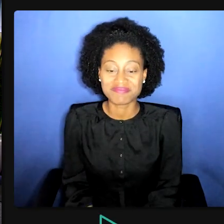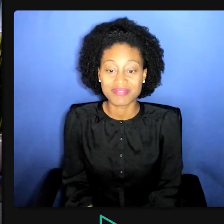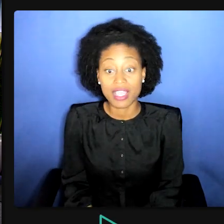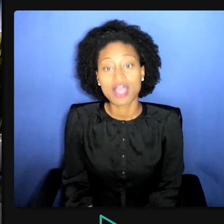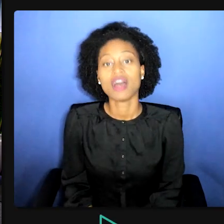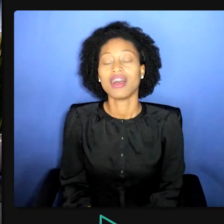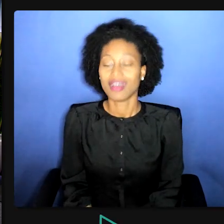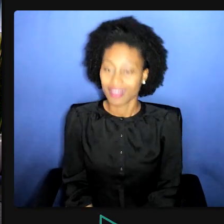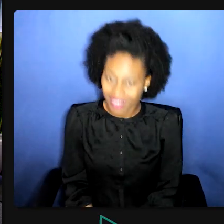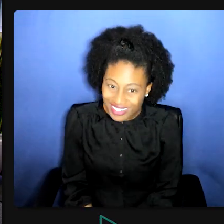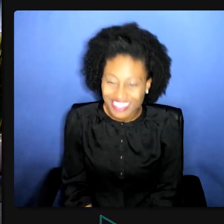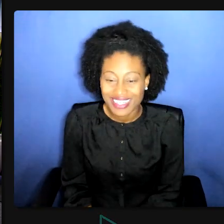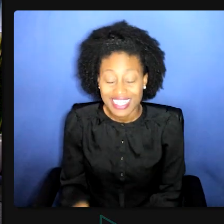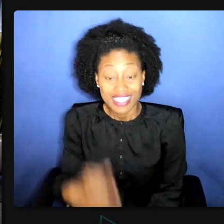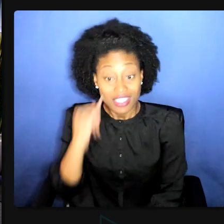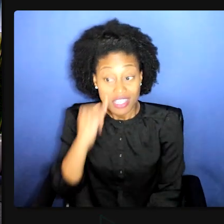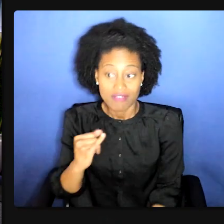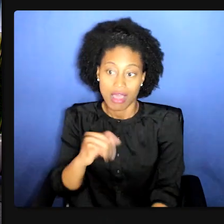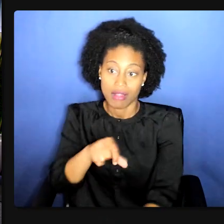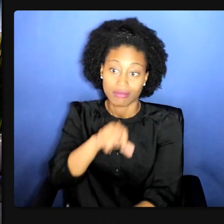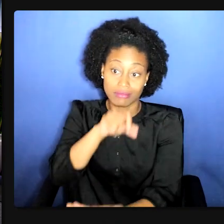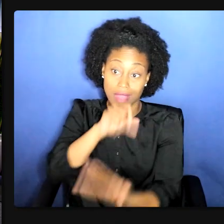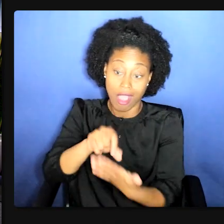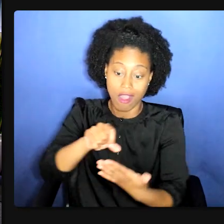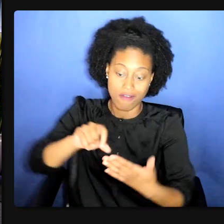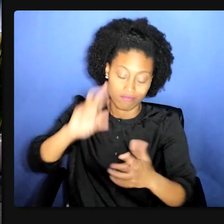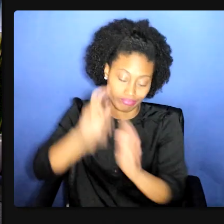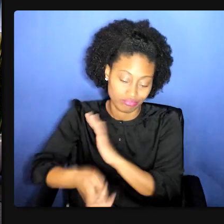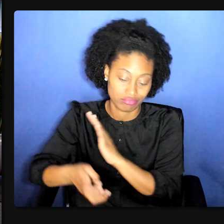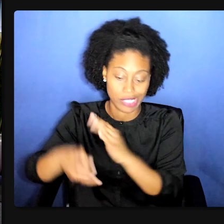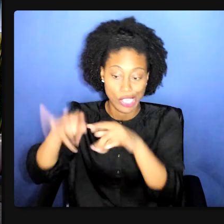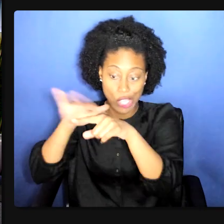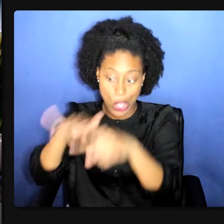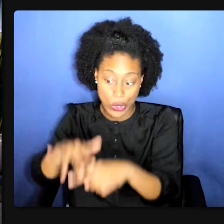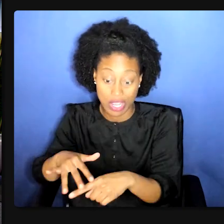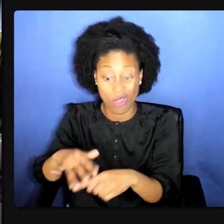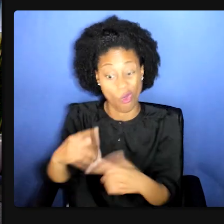so whether i love to code or whether i don't love to code this toolkit is for me for sure